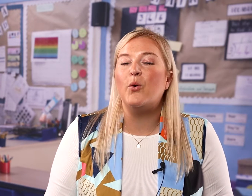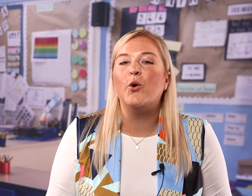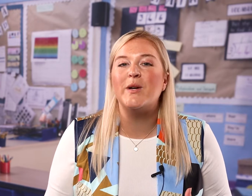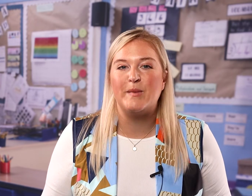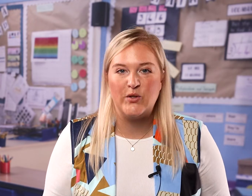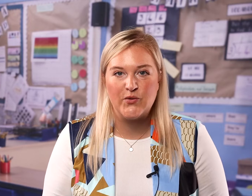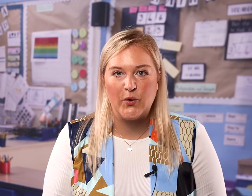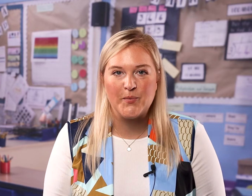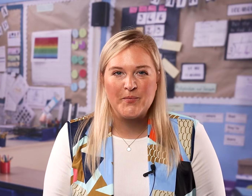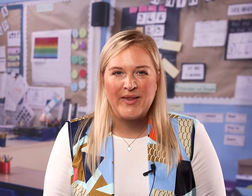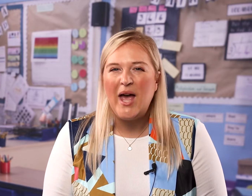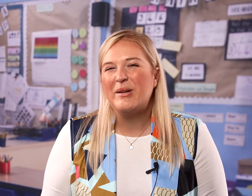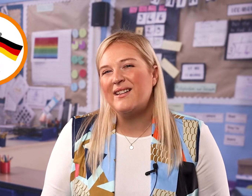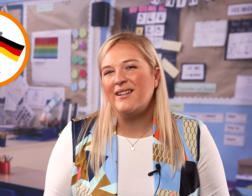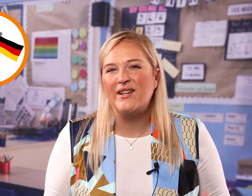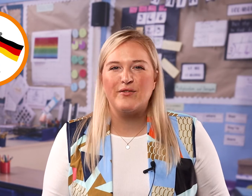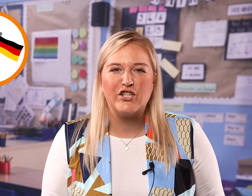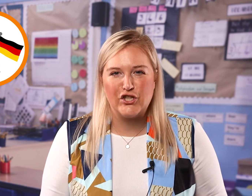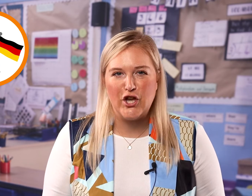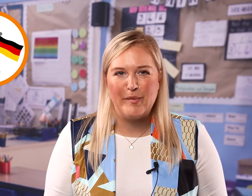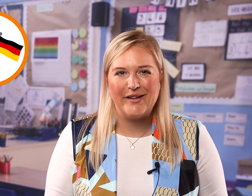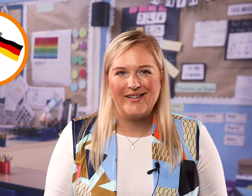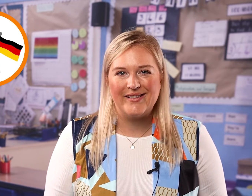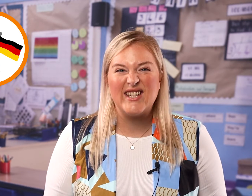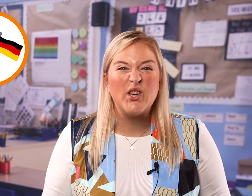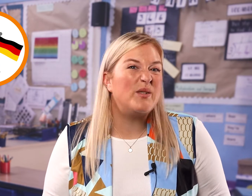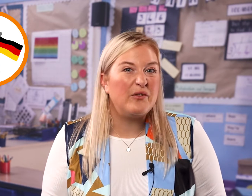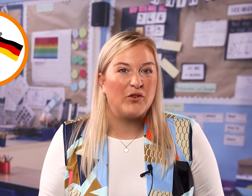will always be useful but it’s like learning French and German they are so different.